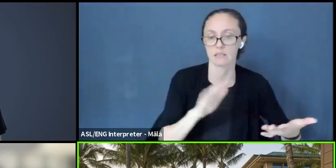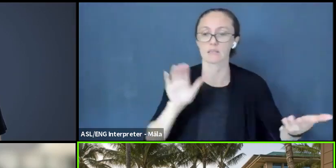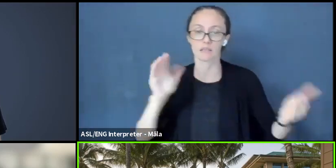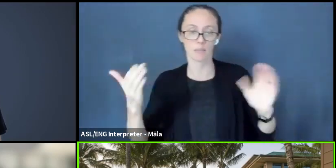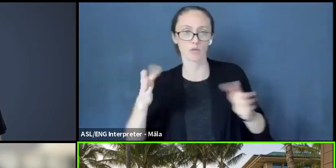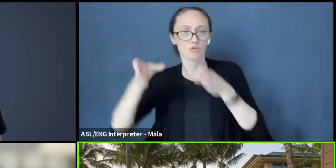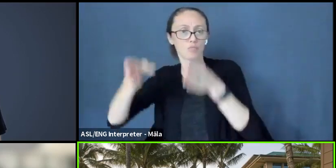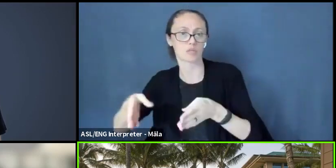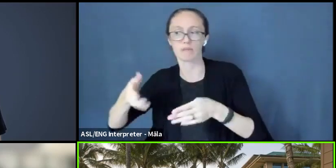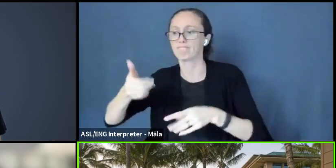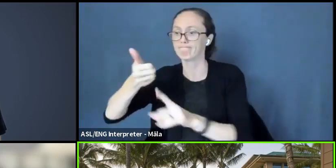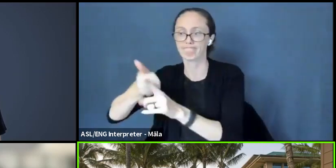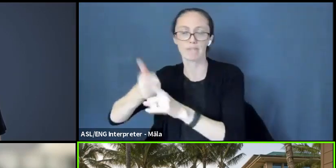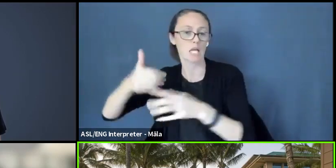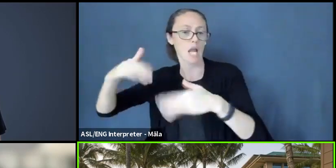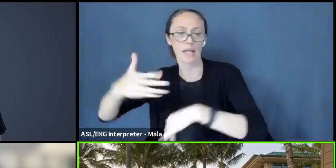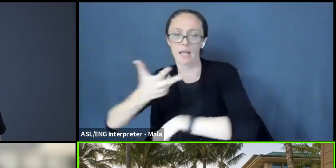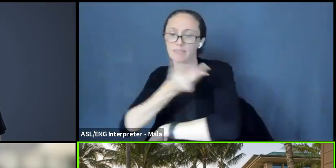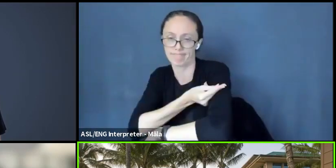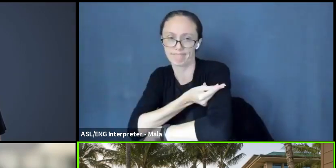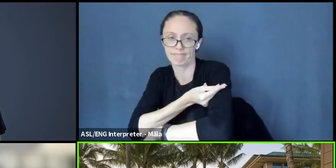So fully vaccinated person can get it.